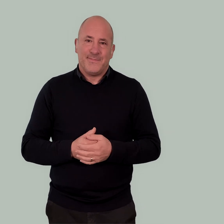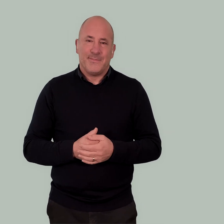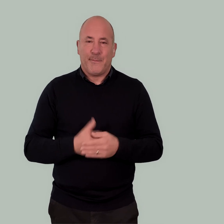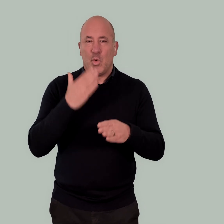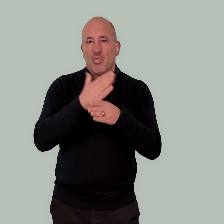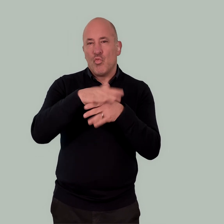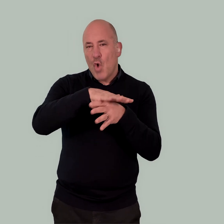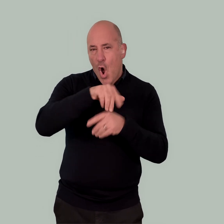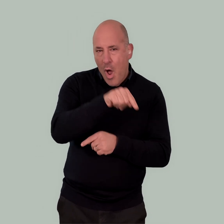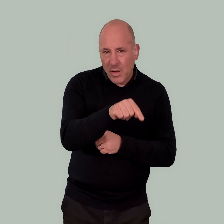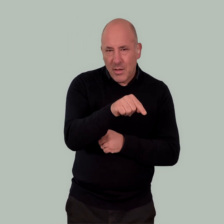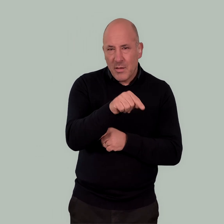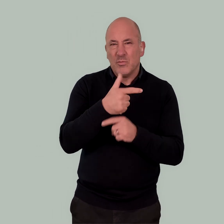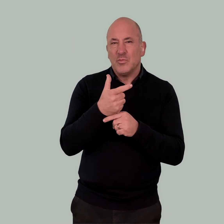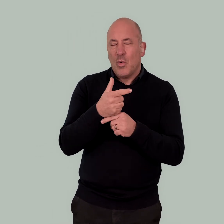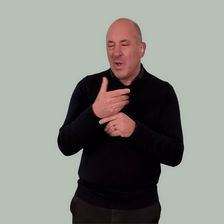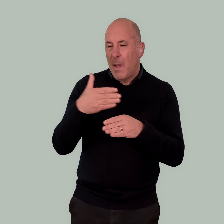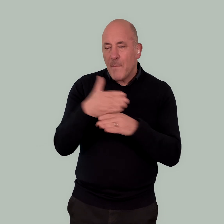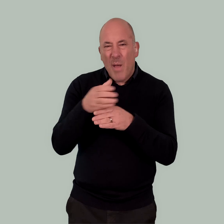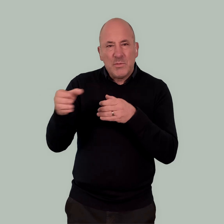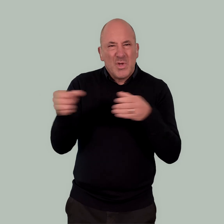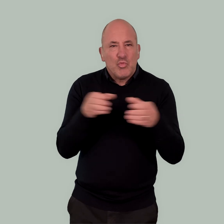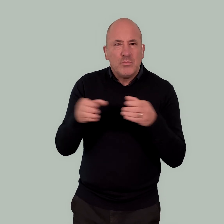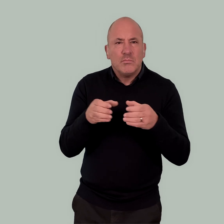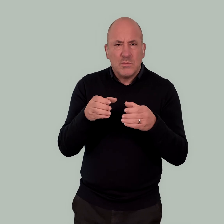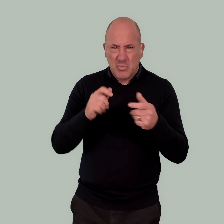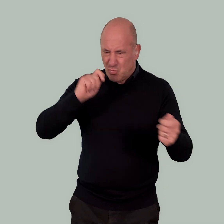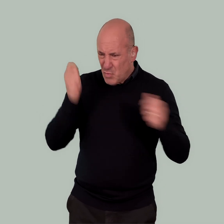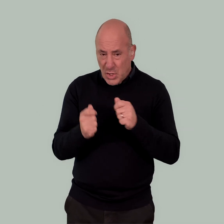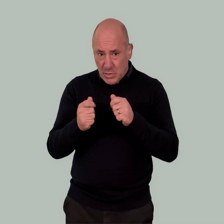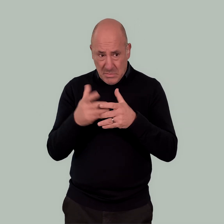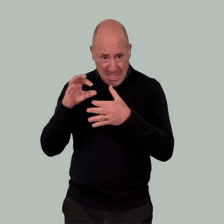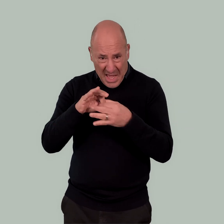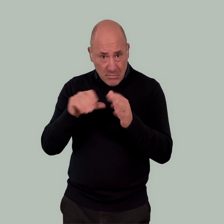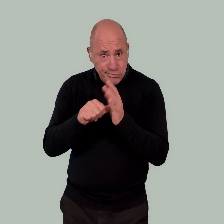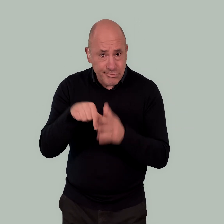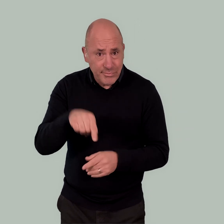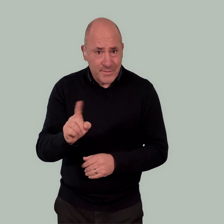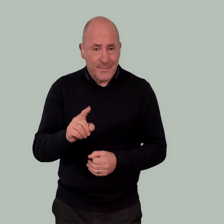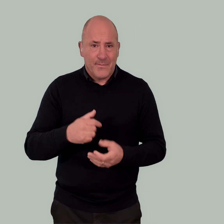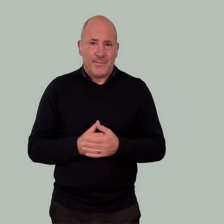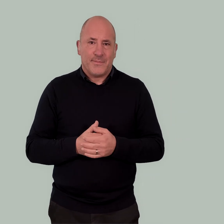The impact of changes in the workplace and labour market